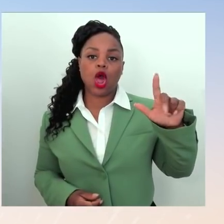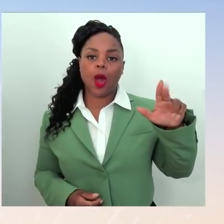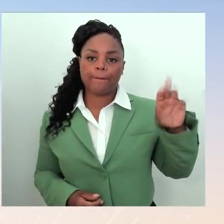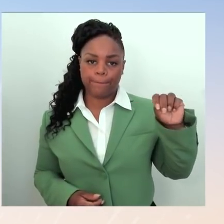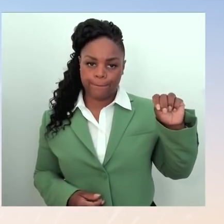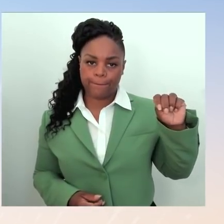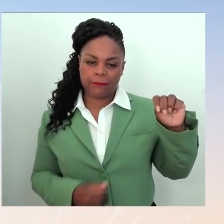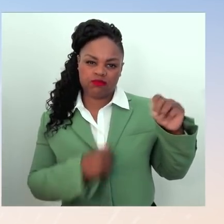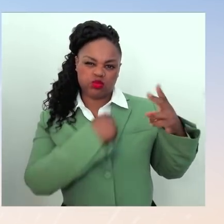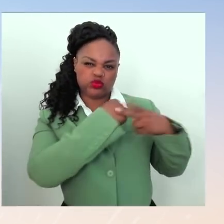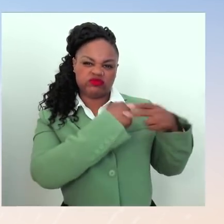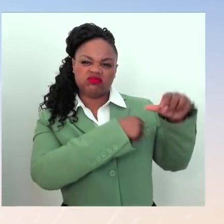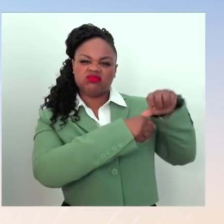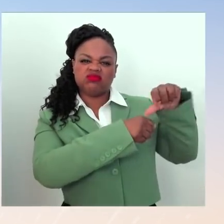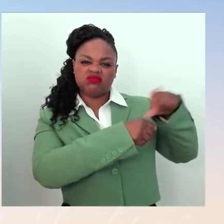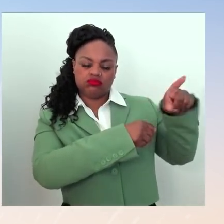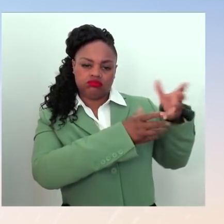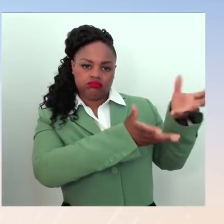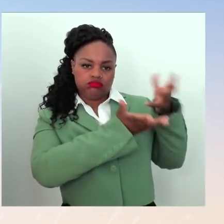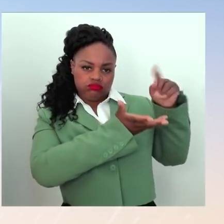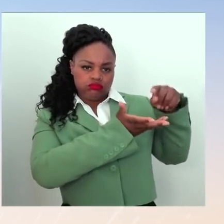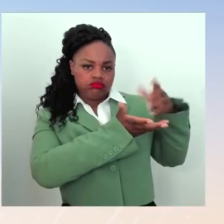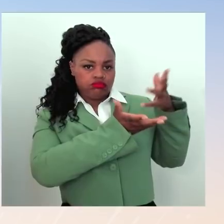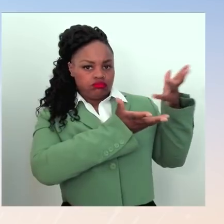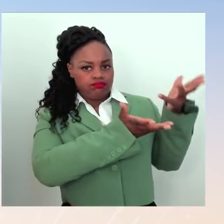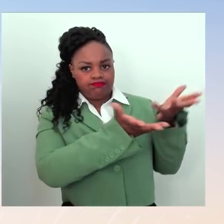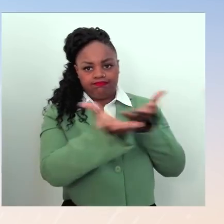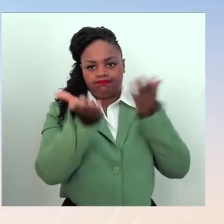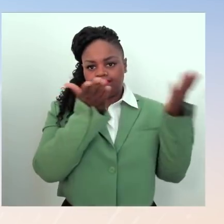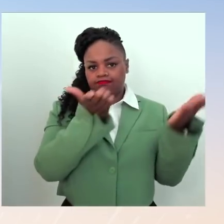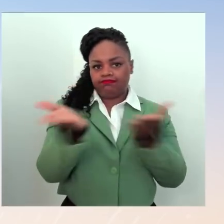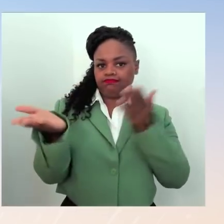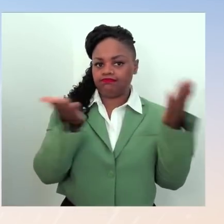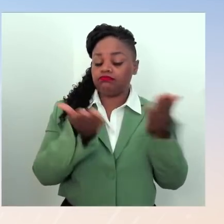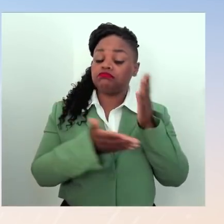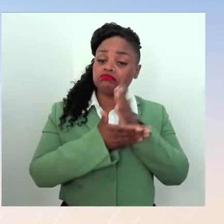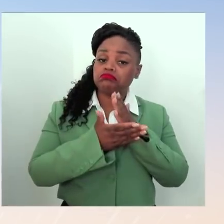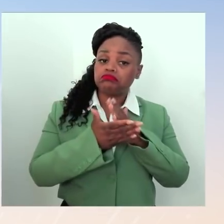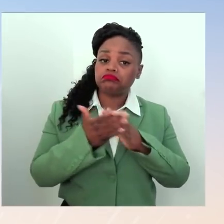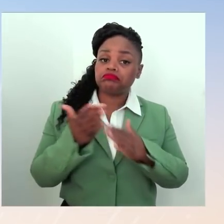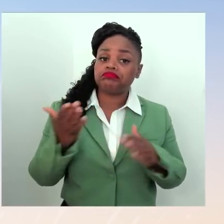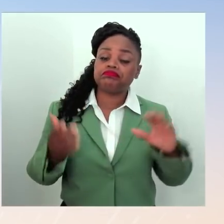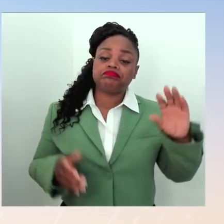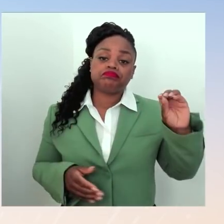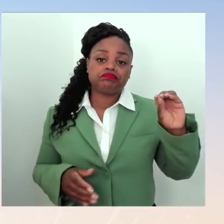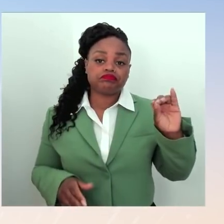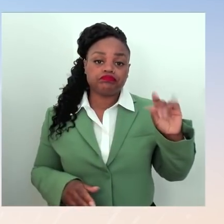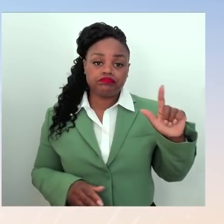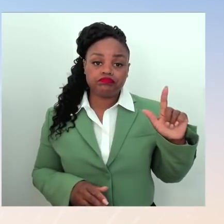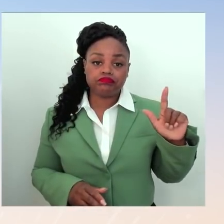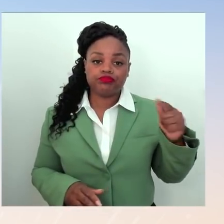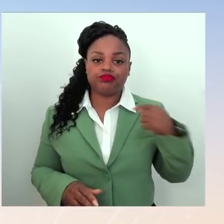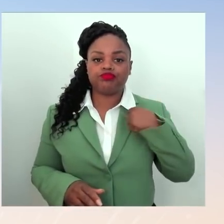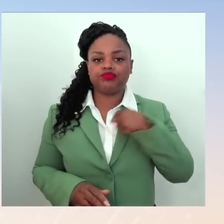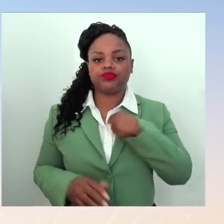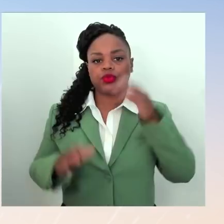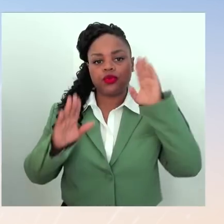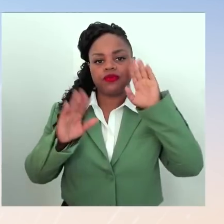to address the shortage or the potential for shortage in the marketplace. The Press: But 60 million barrels is --